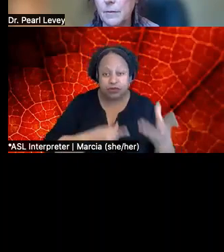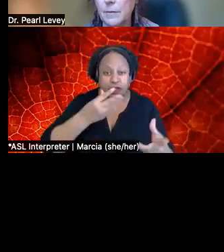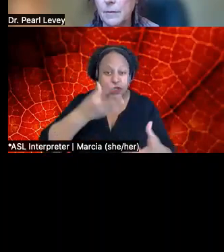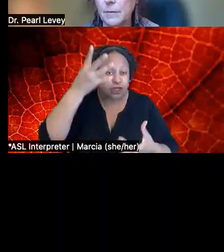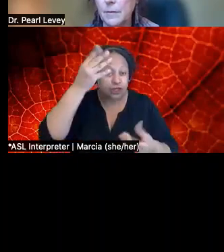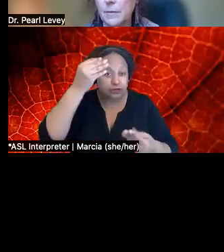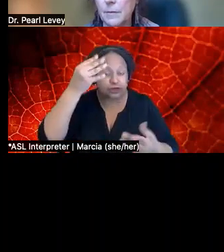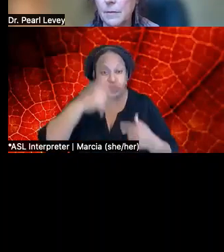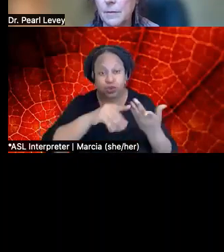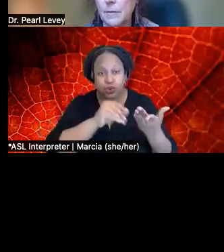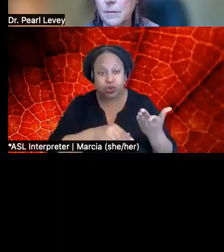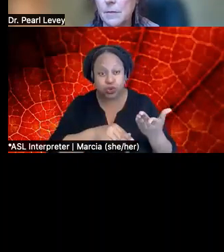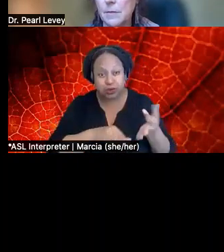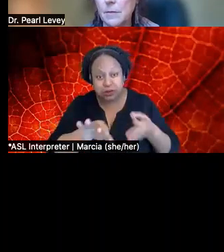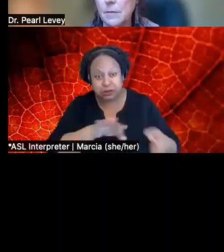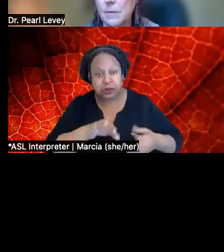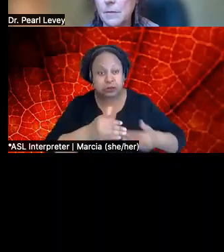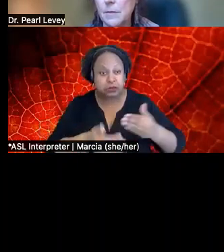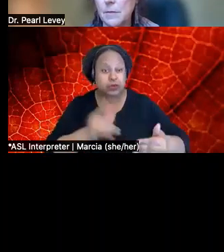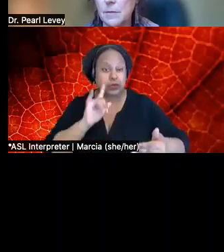in terms of what the process is, how it works, what's likely to happen